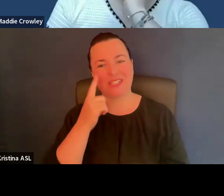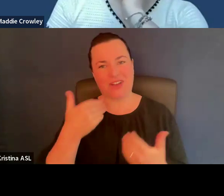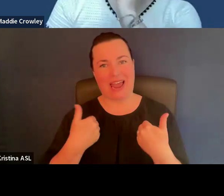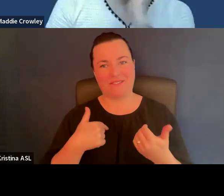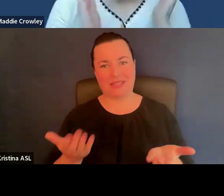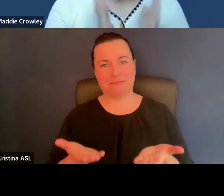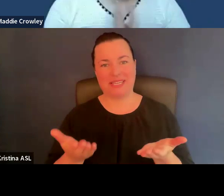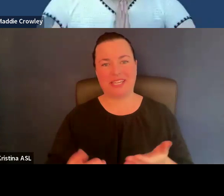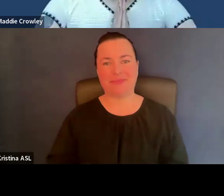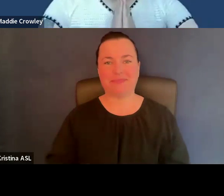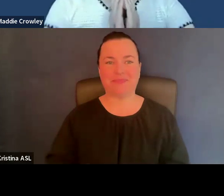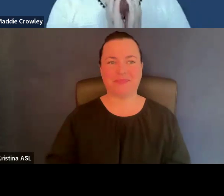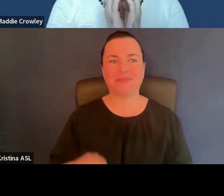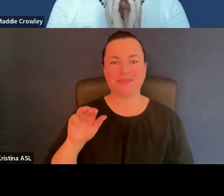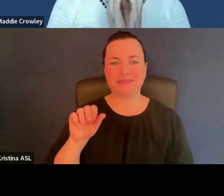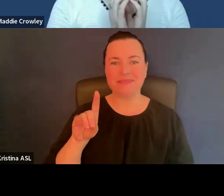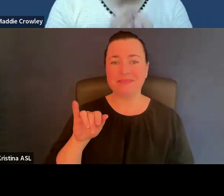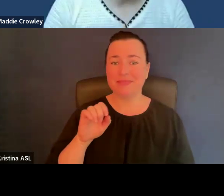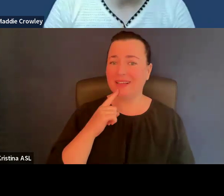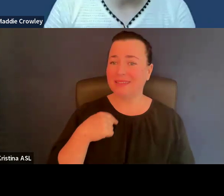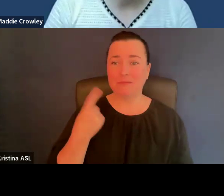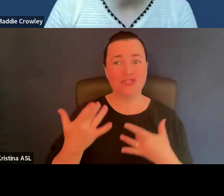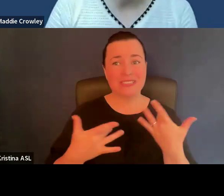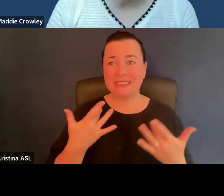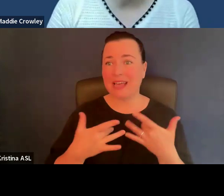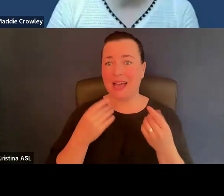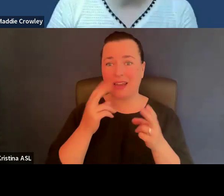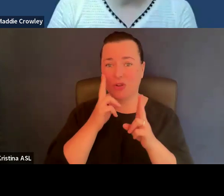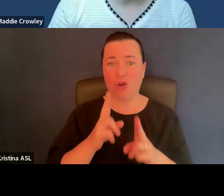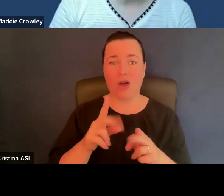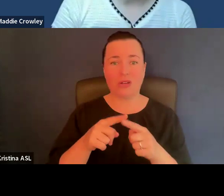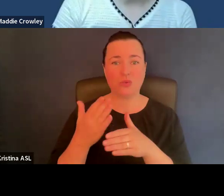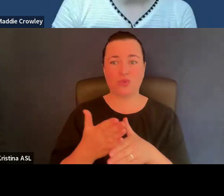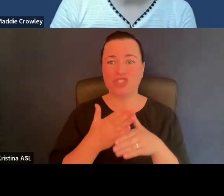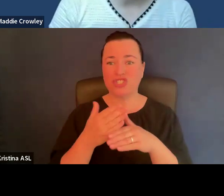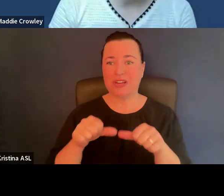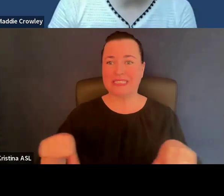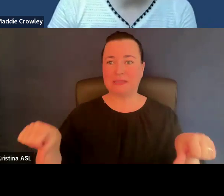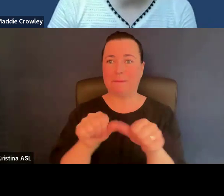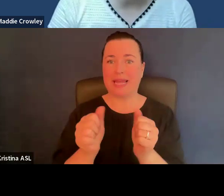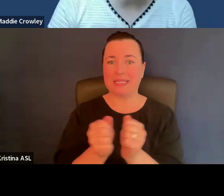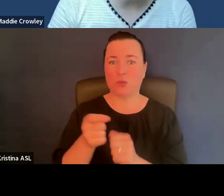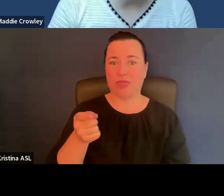Well, I'm just excited and honored to share space with you four. I look up to each of you so much,